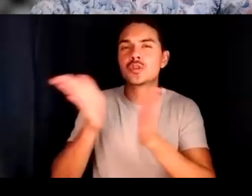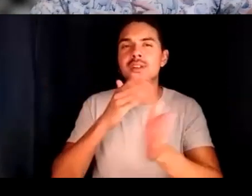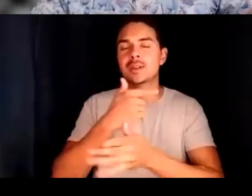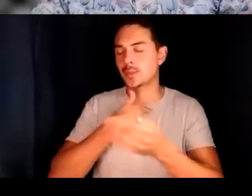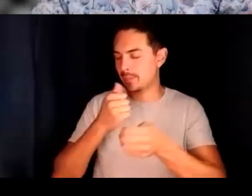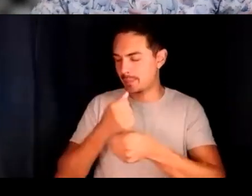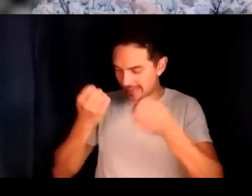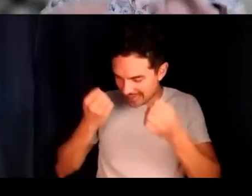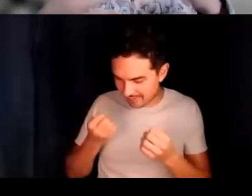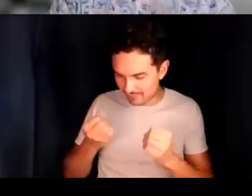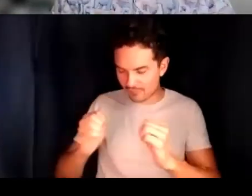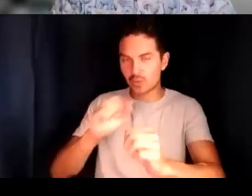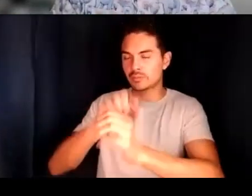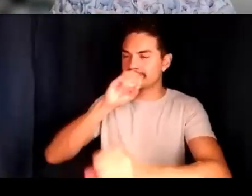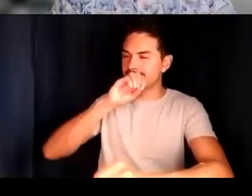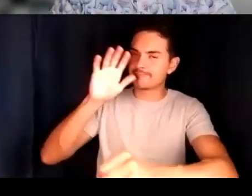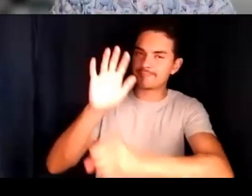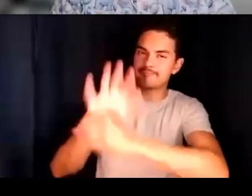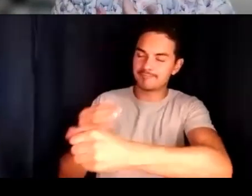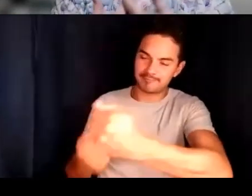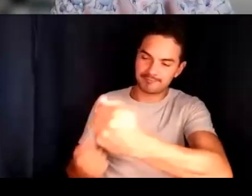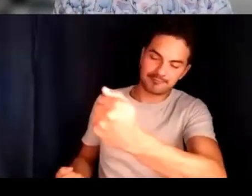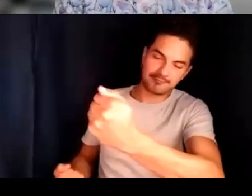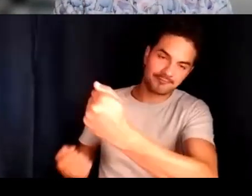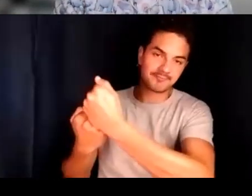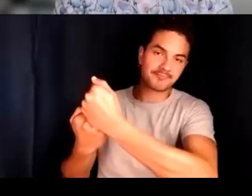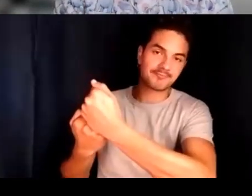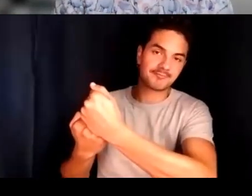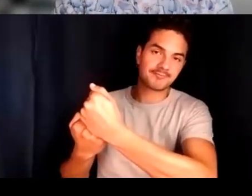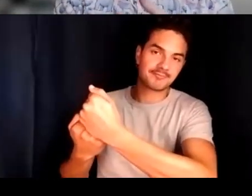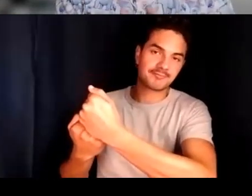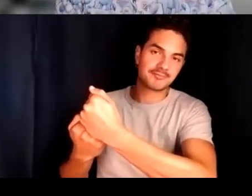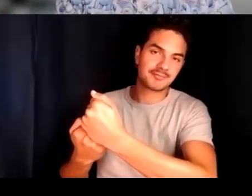to be sure that as individuals we're supporting trans folks